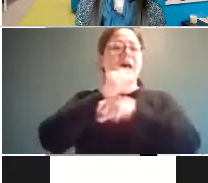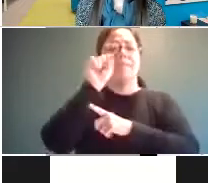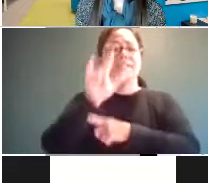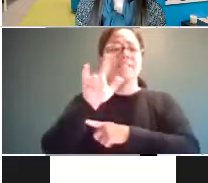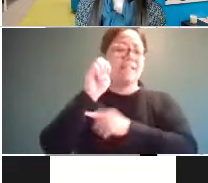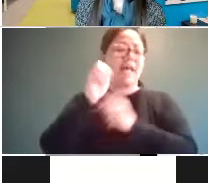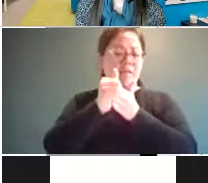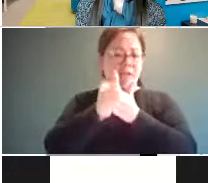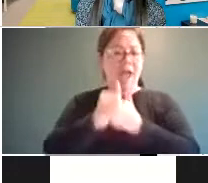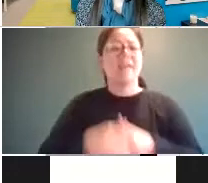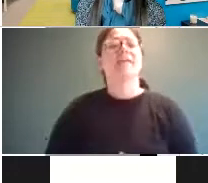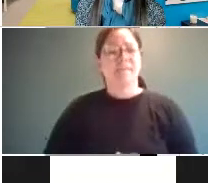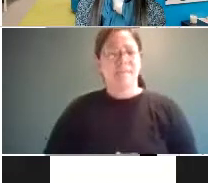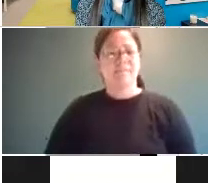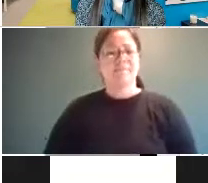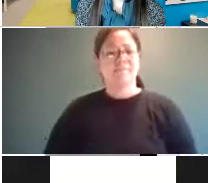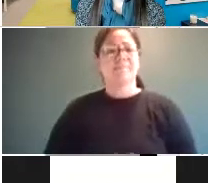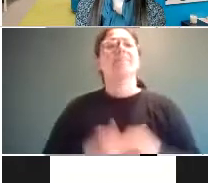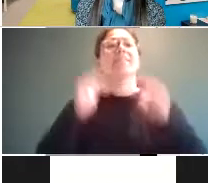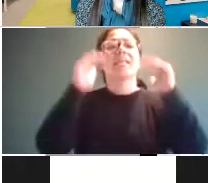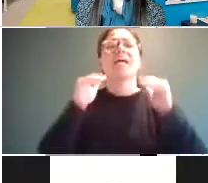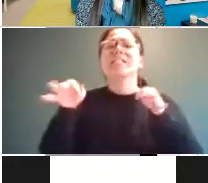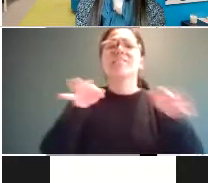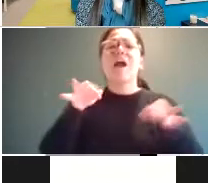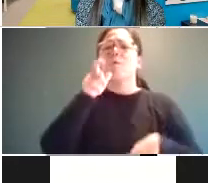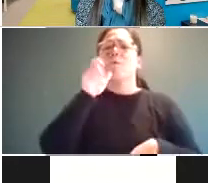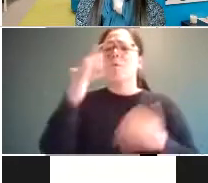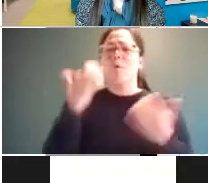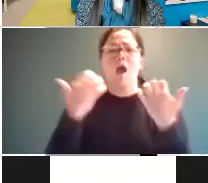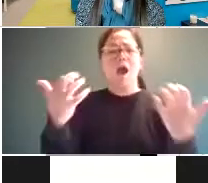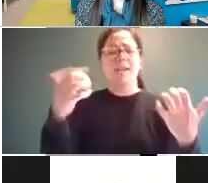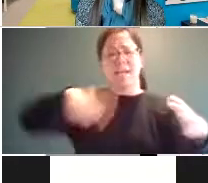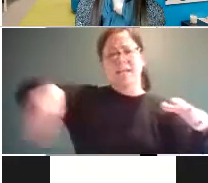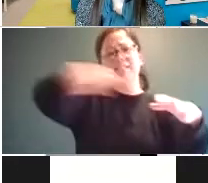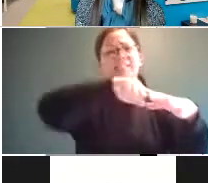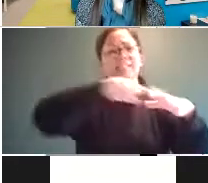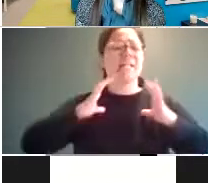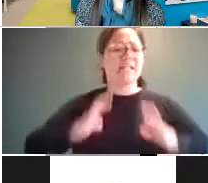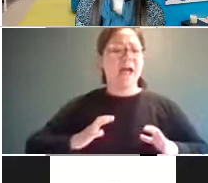Next, do define your clients. So know exactly what that client persona looks like